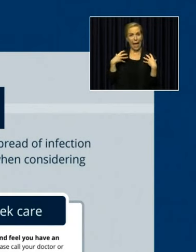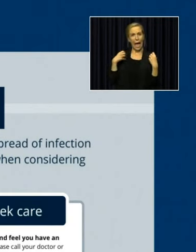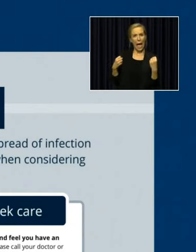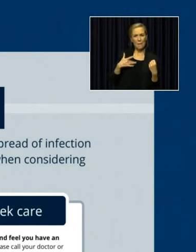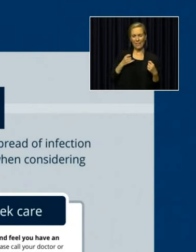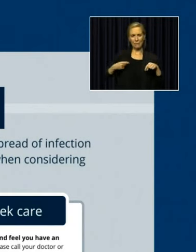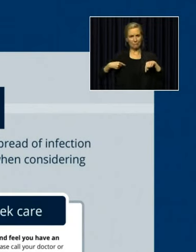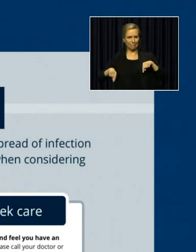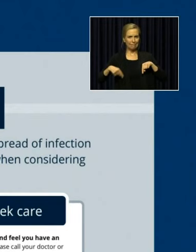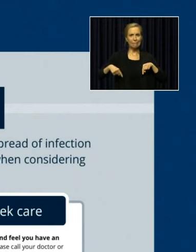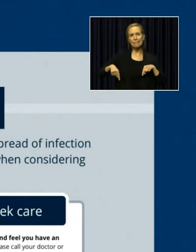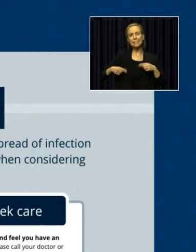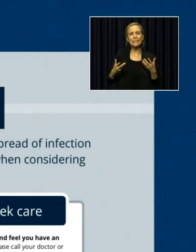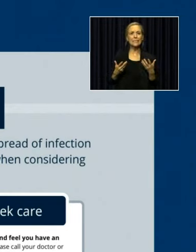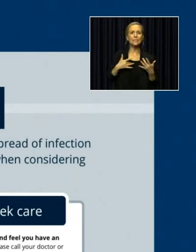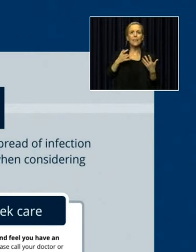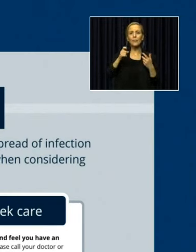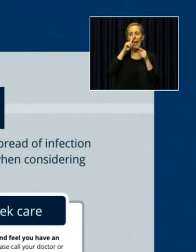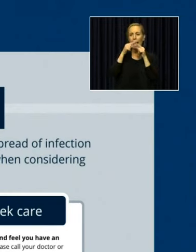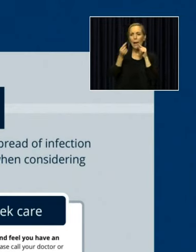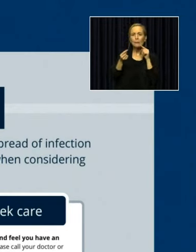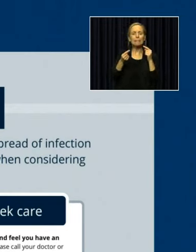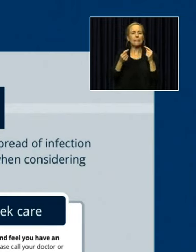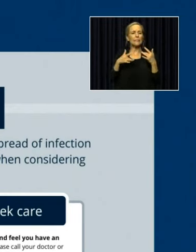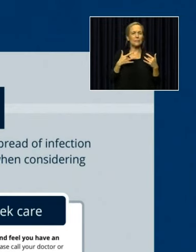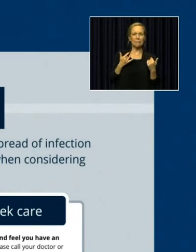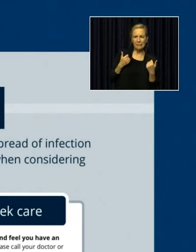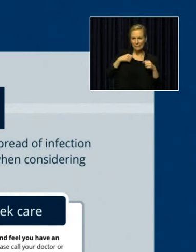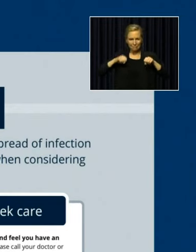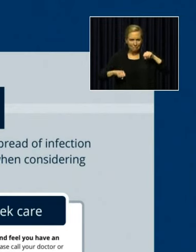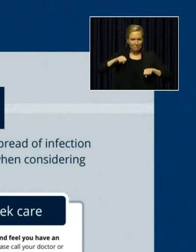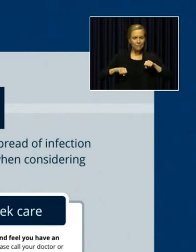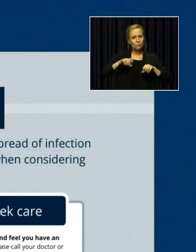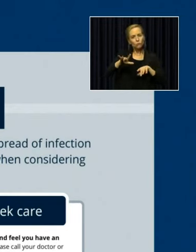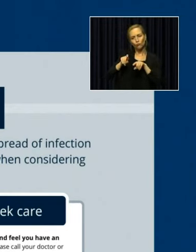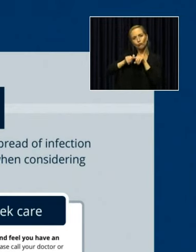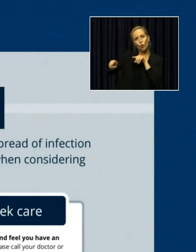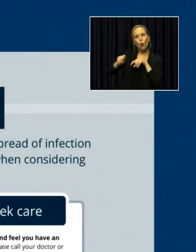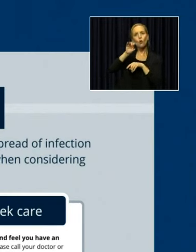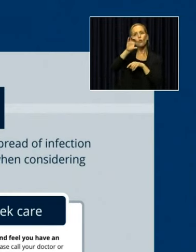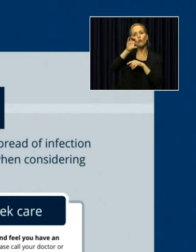REMEMBER BE PATIENT WITH US, BUT WE ARE GETTING MORE POSITIVE